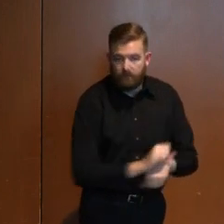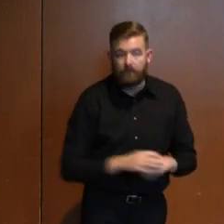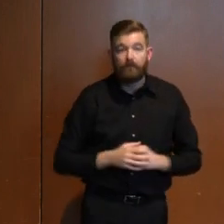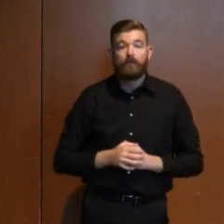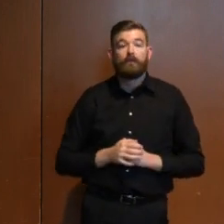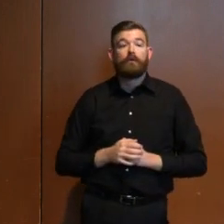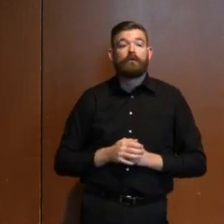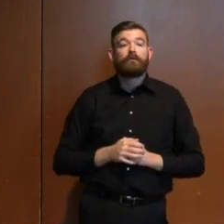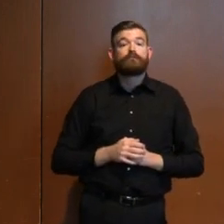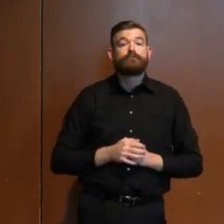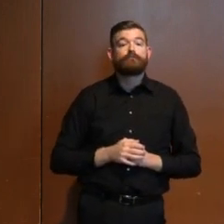THE FRONT LINES.